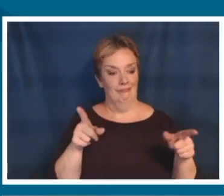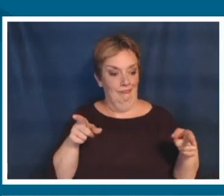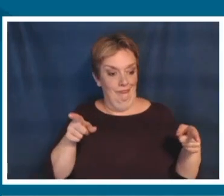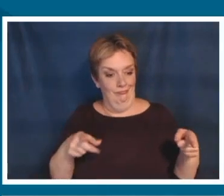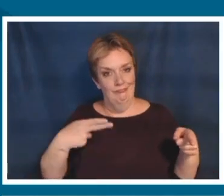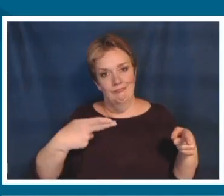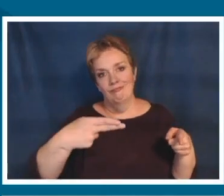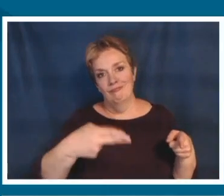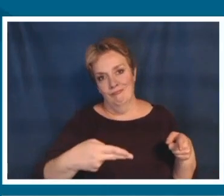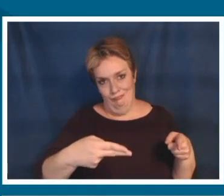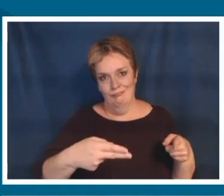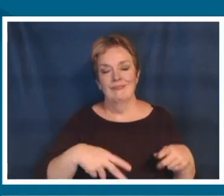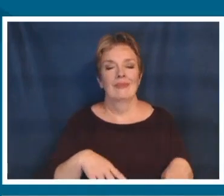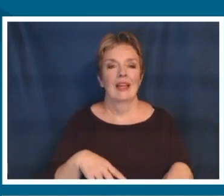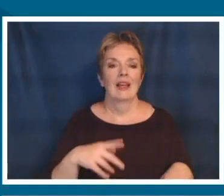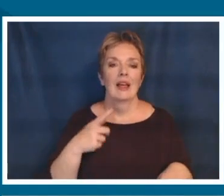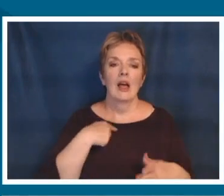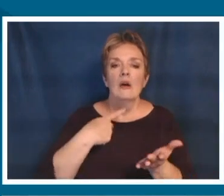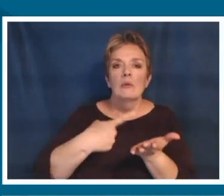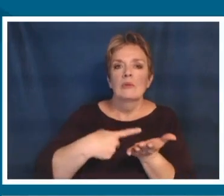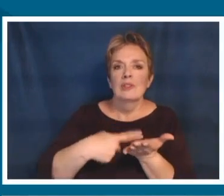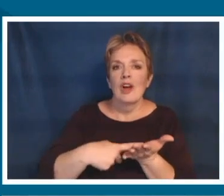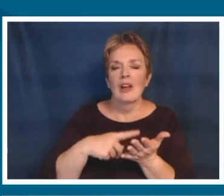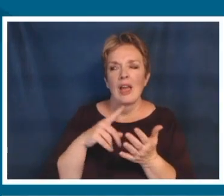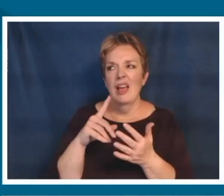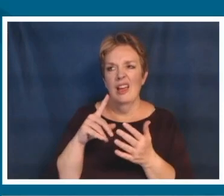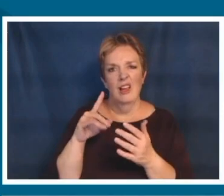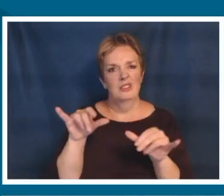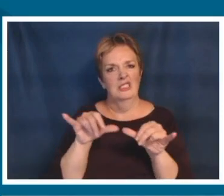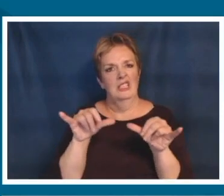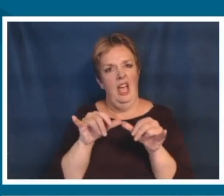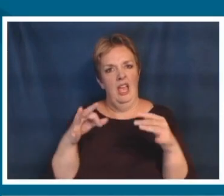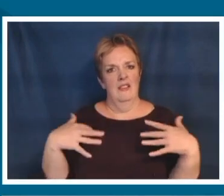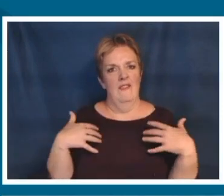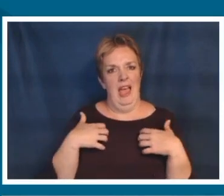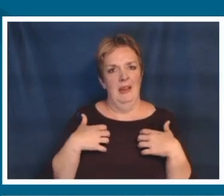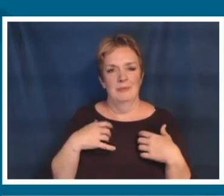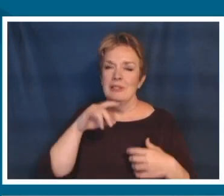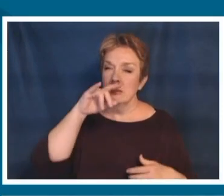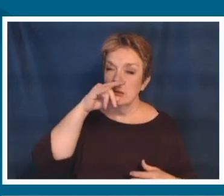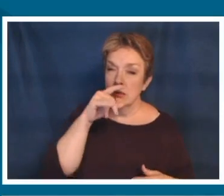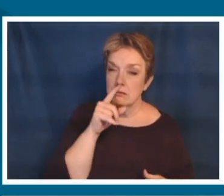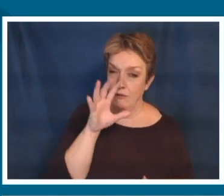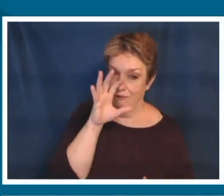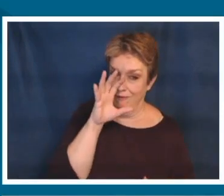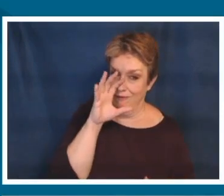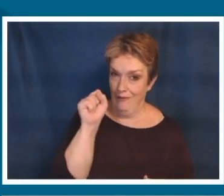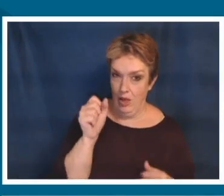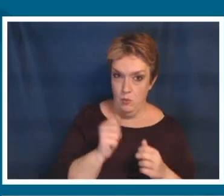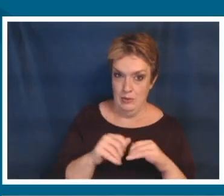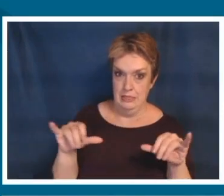how long animals are you know and you know kids are really fascinated with